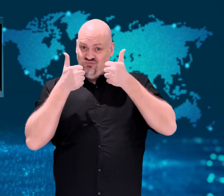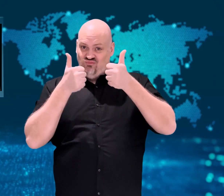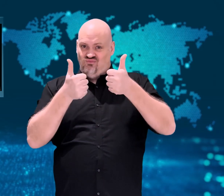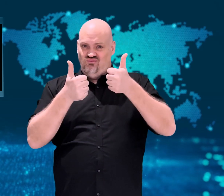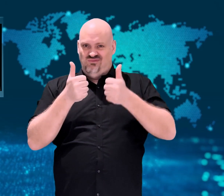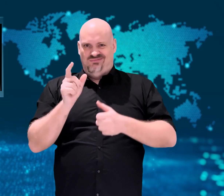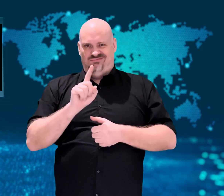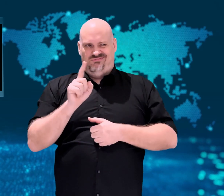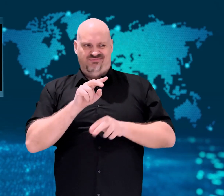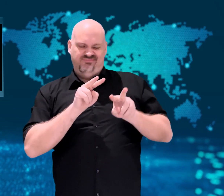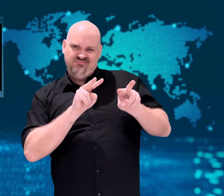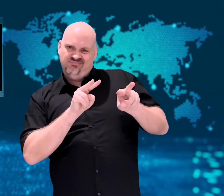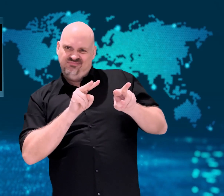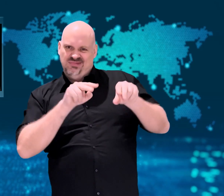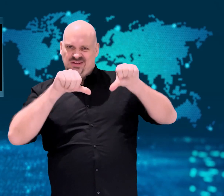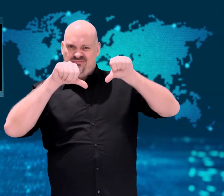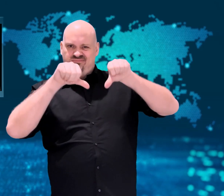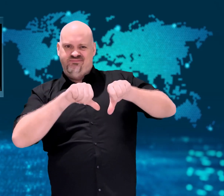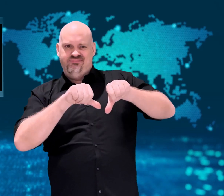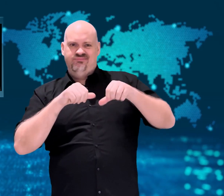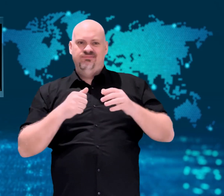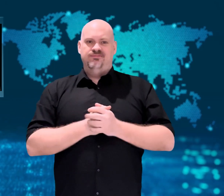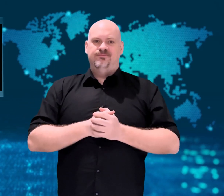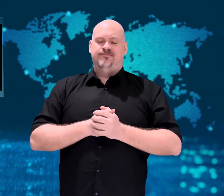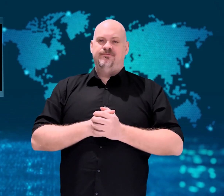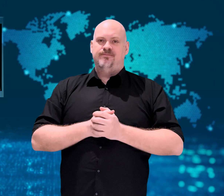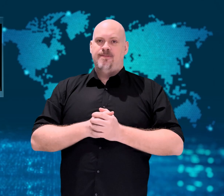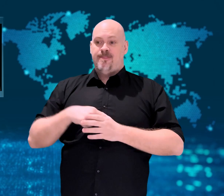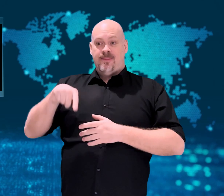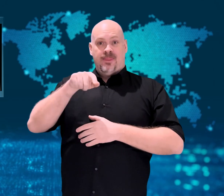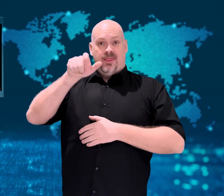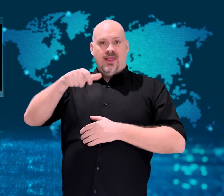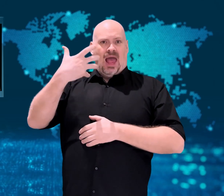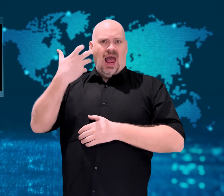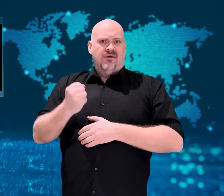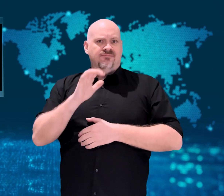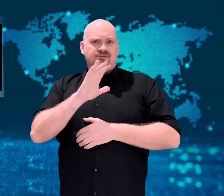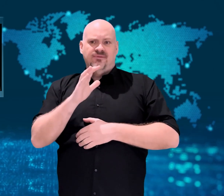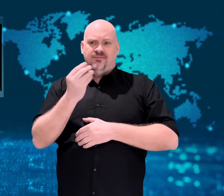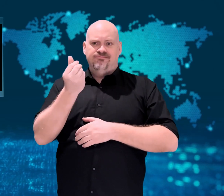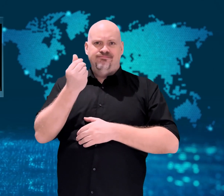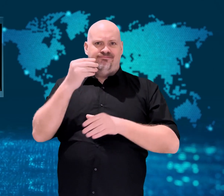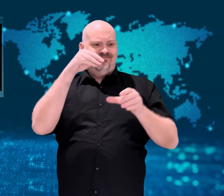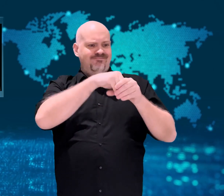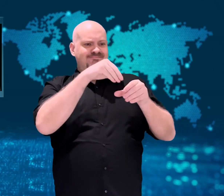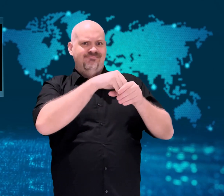longer be kept secure following the leak.